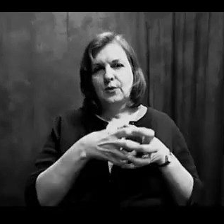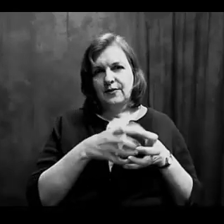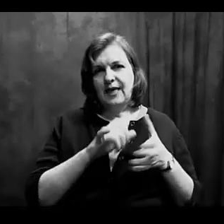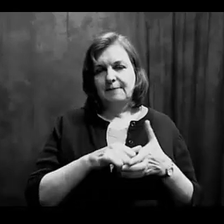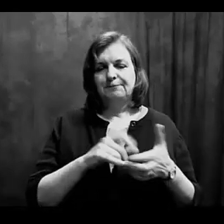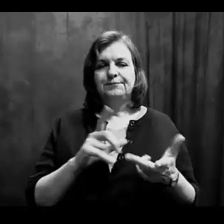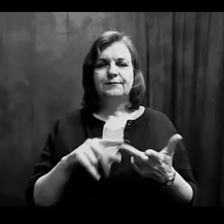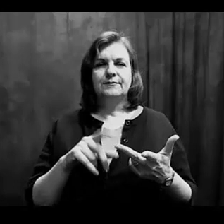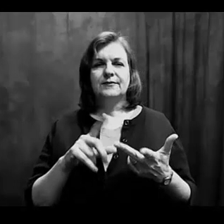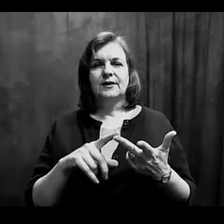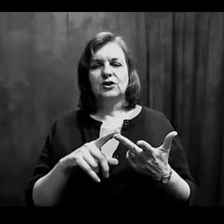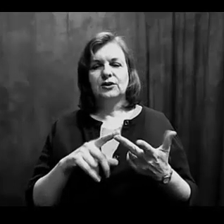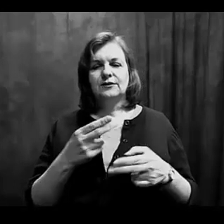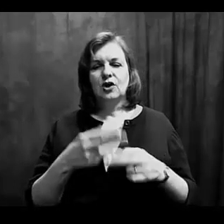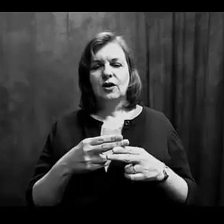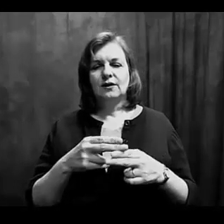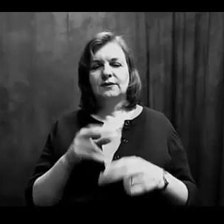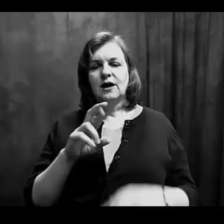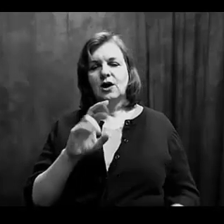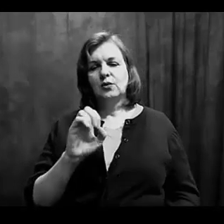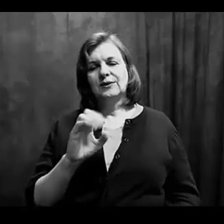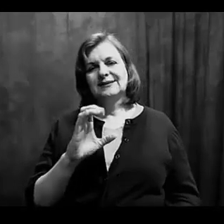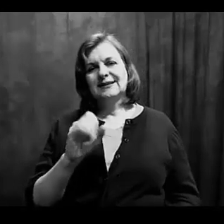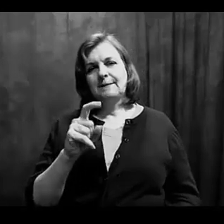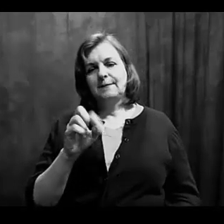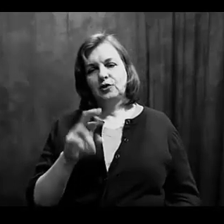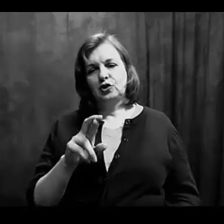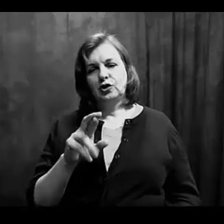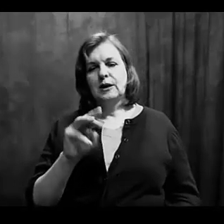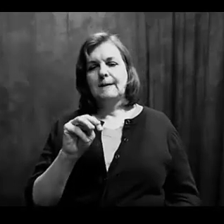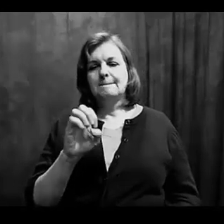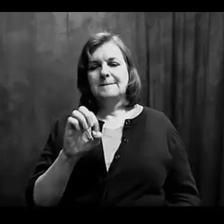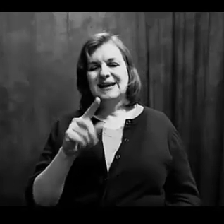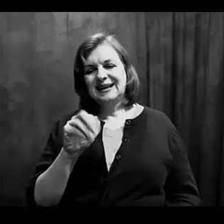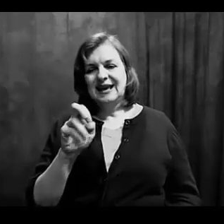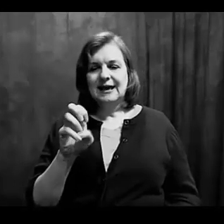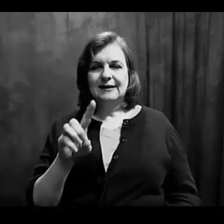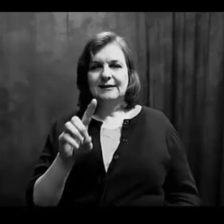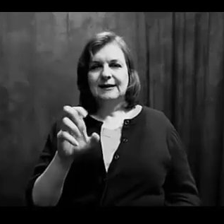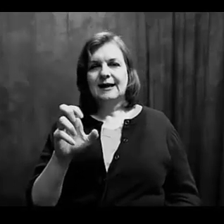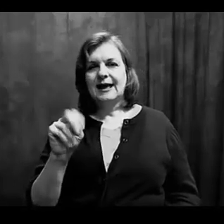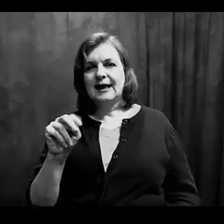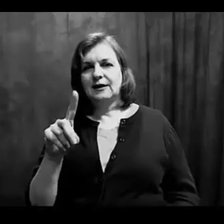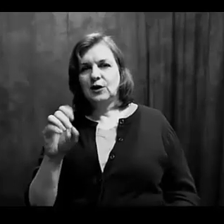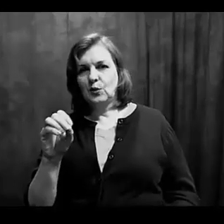and the third one is something known as receptor mediated endocytosis -- so this